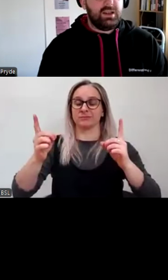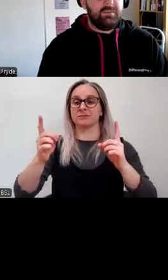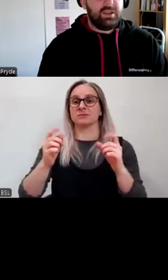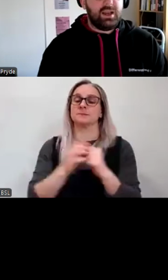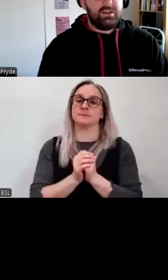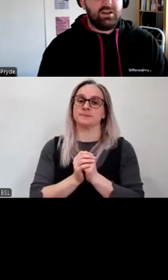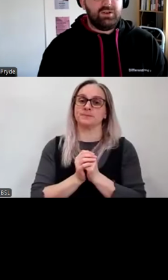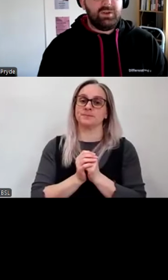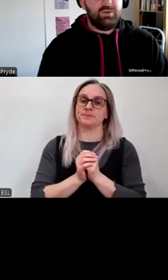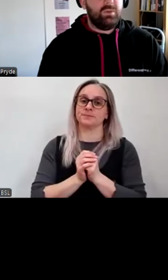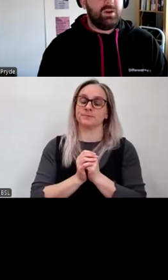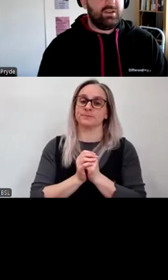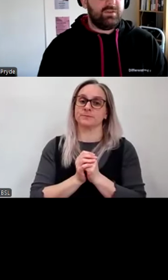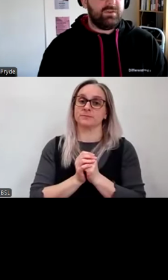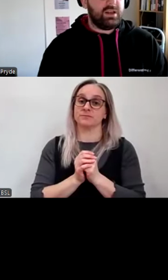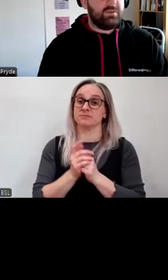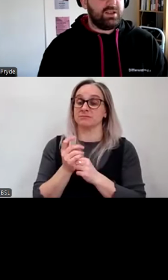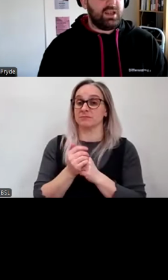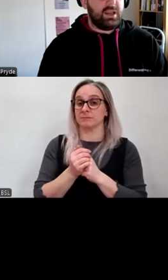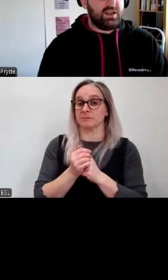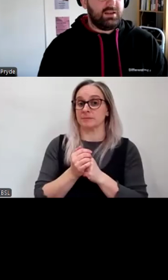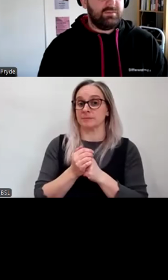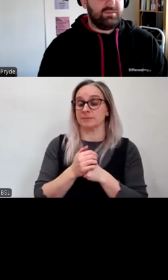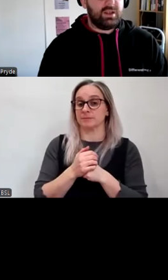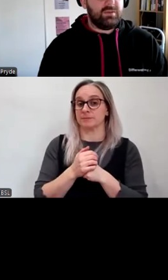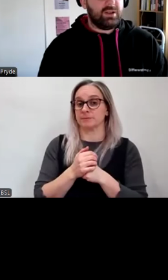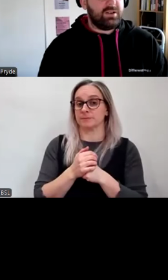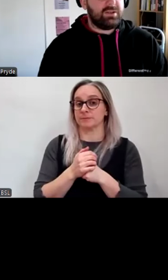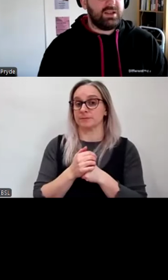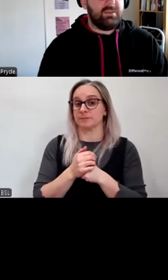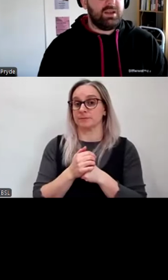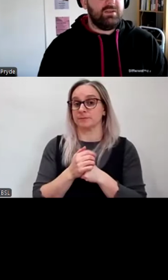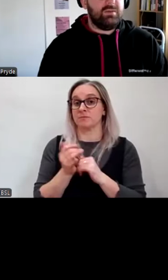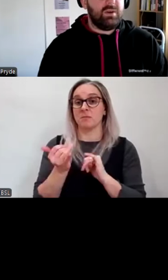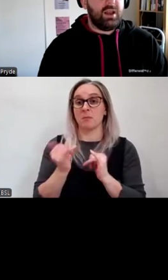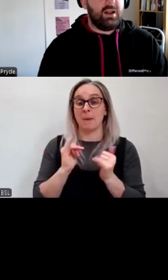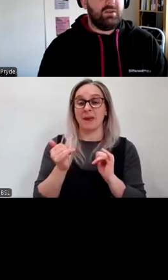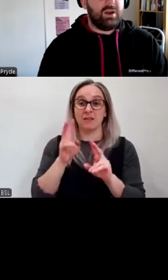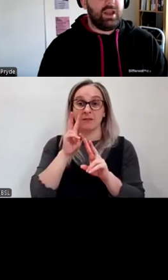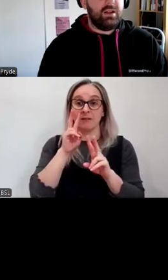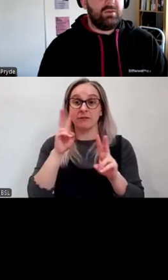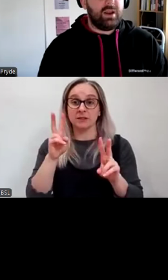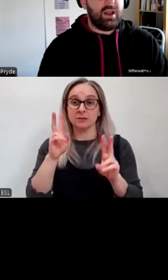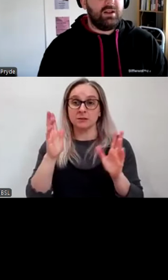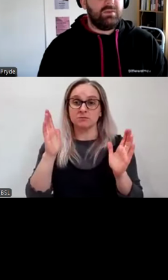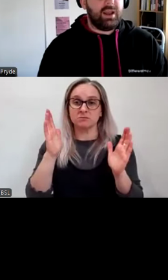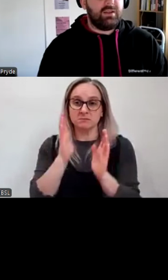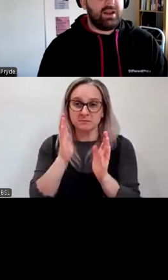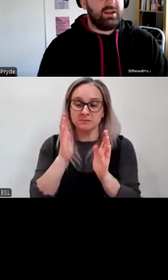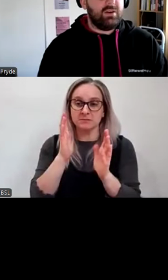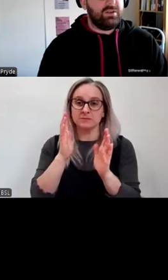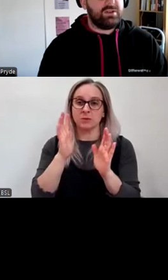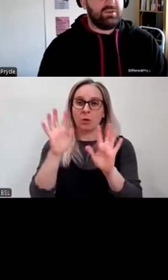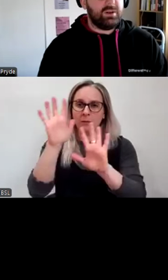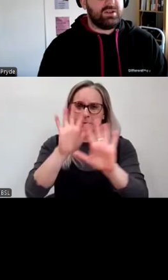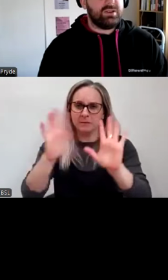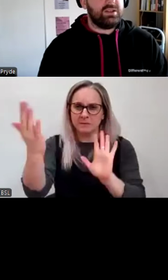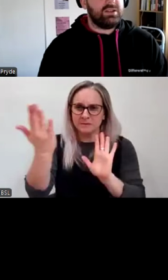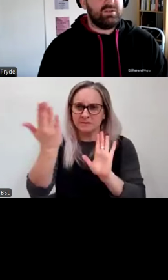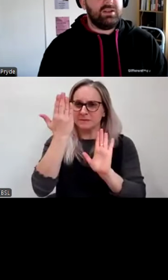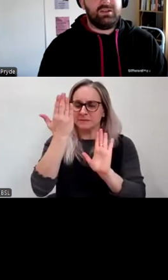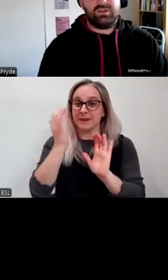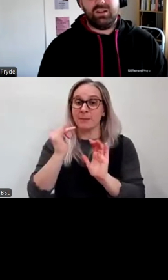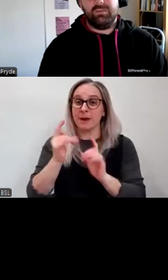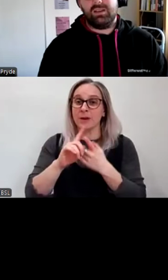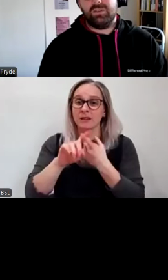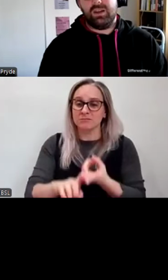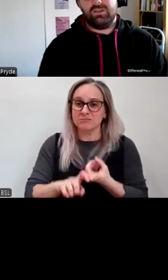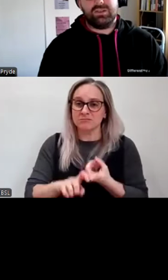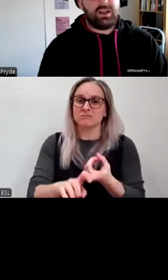Other people with partial sight may rely on software such as screen magnifiers